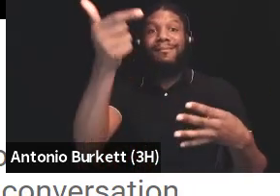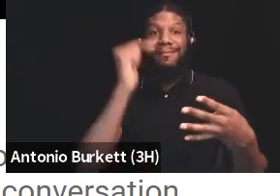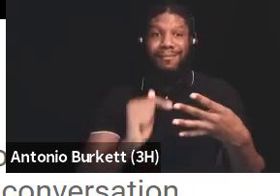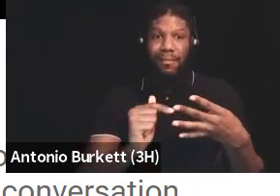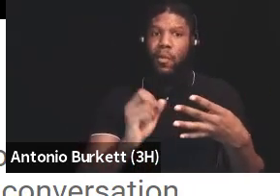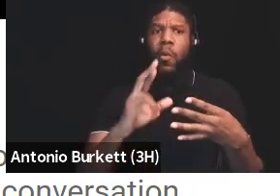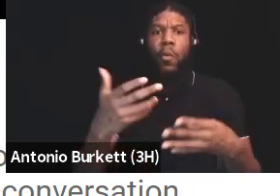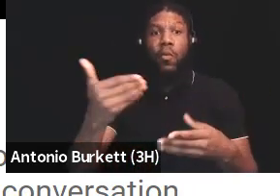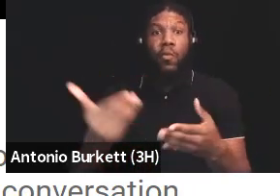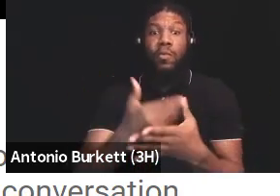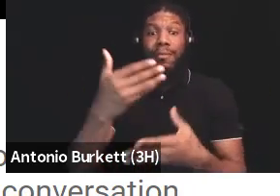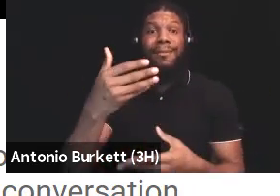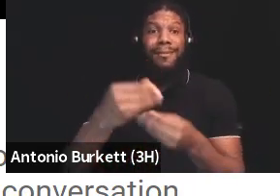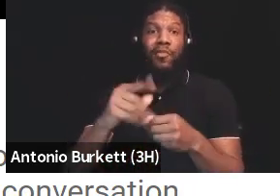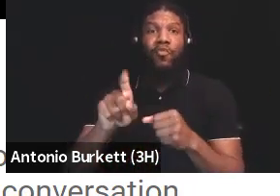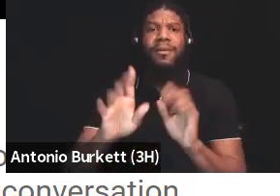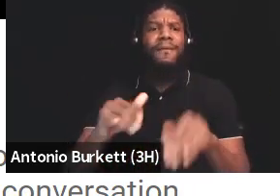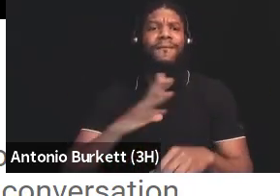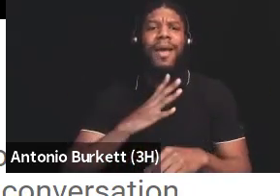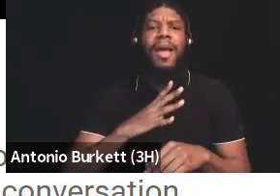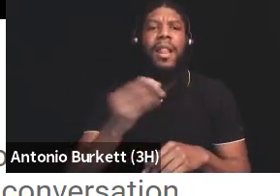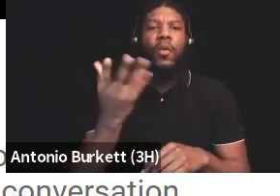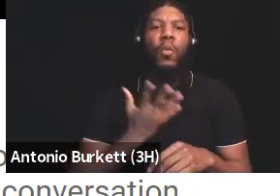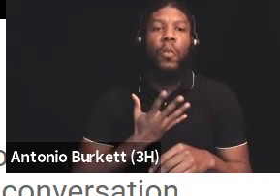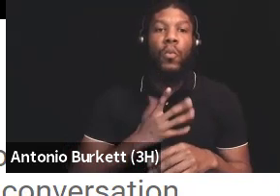please feel free to do that. So we'll start off with question number five.